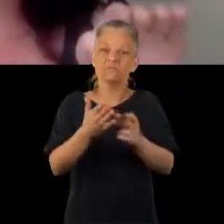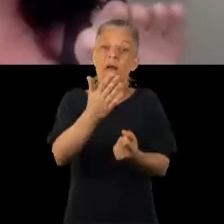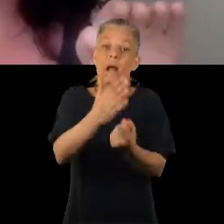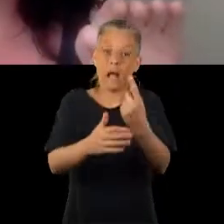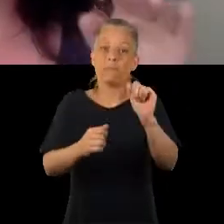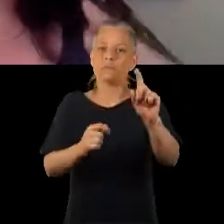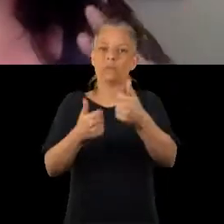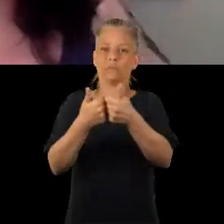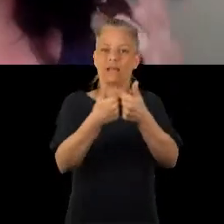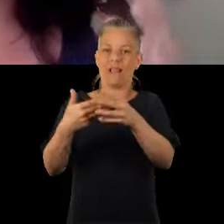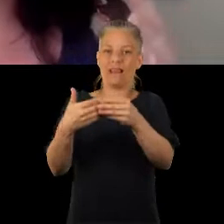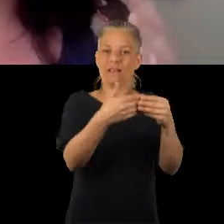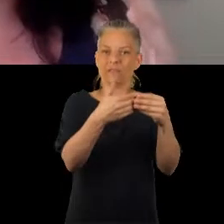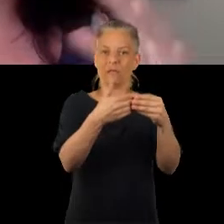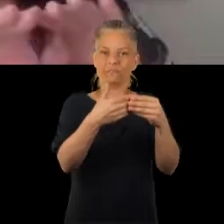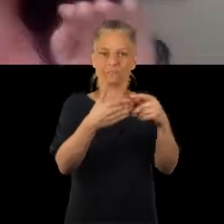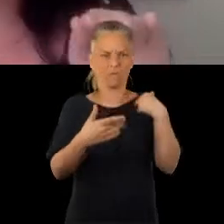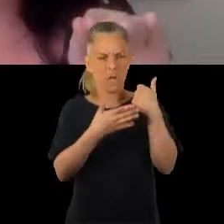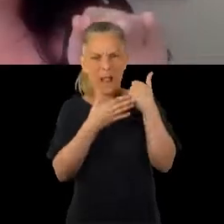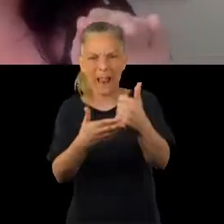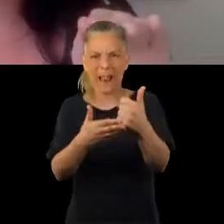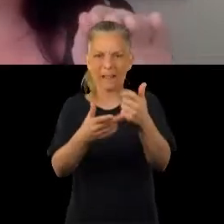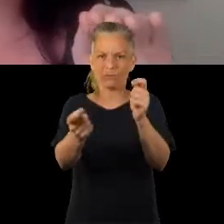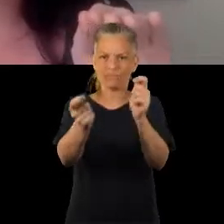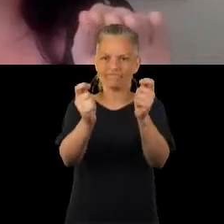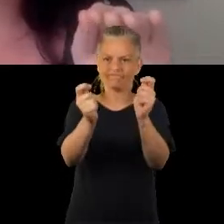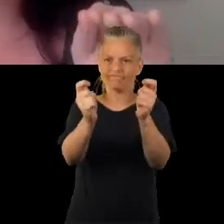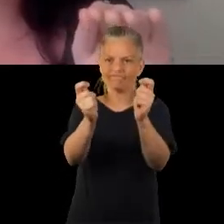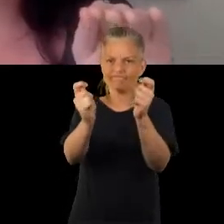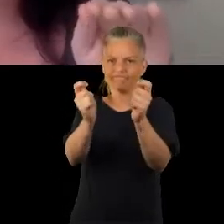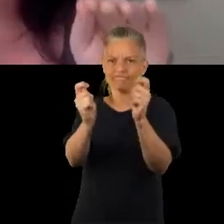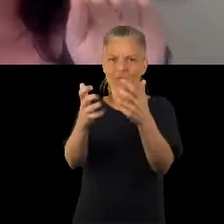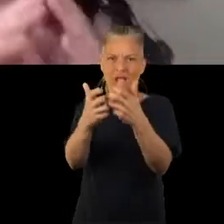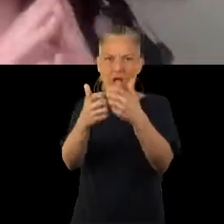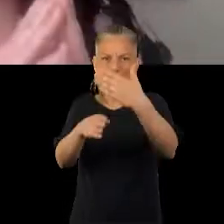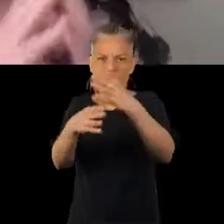already going on and bring it into organisational parity with what already exists? And how do you